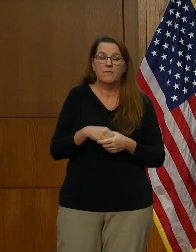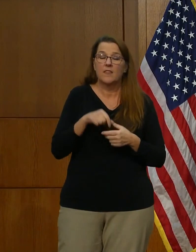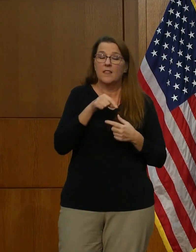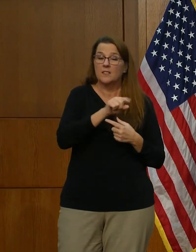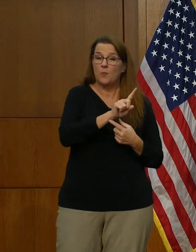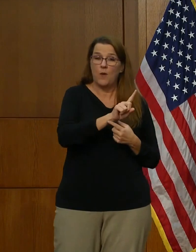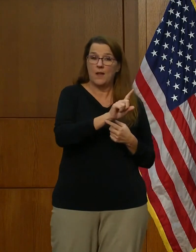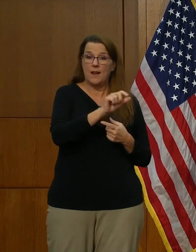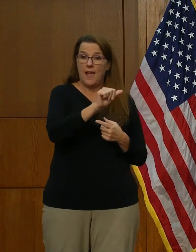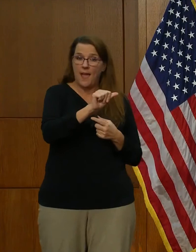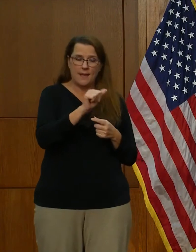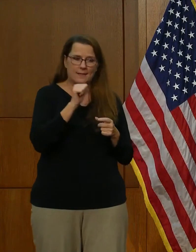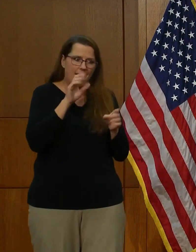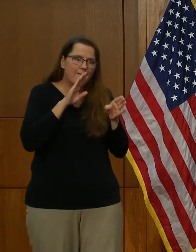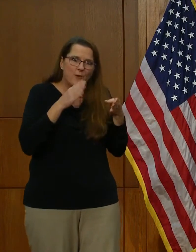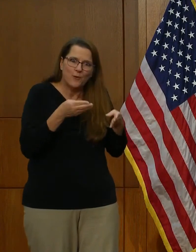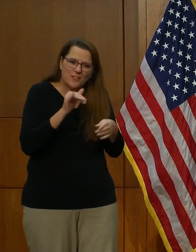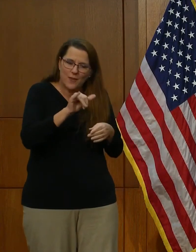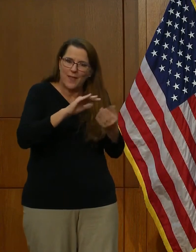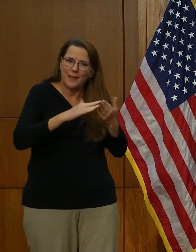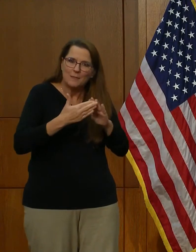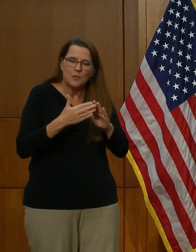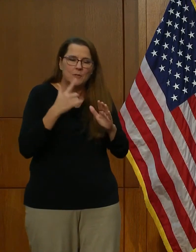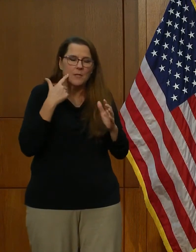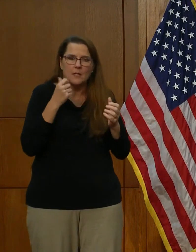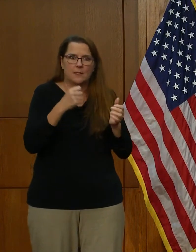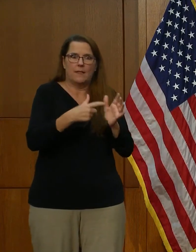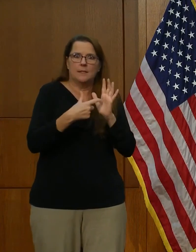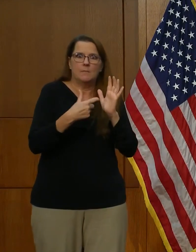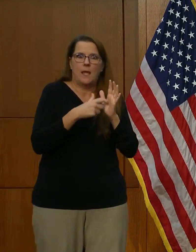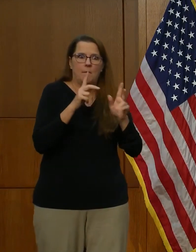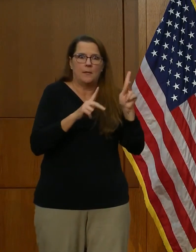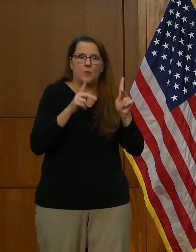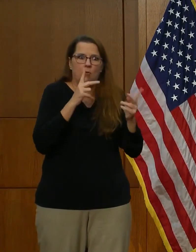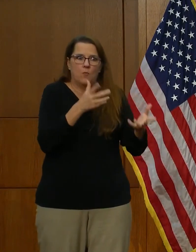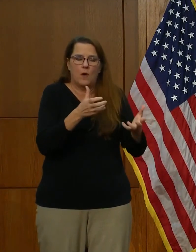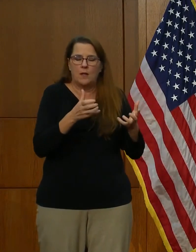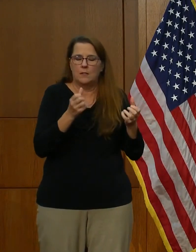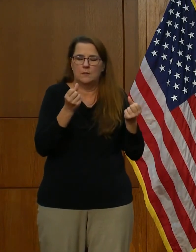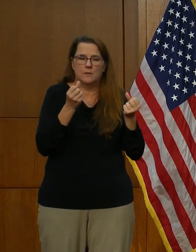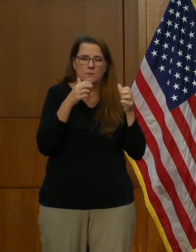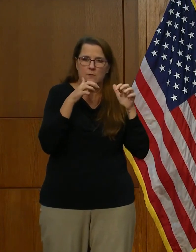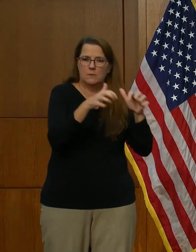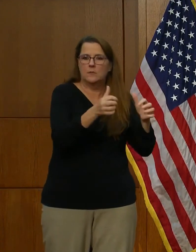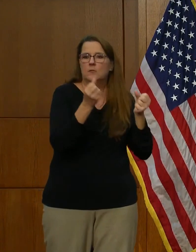IMPORTANT. YOU KNOW, THIS FIRST PHASE HASN'T FOCUSED ON THAT COMMUNITIES BECAUSE THERE'S BEEN SO MUCH DEMAND AND SO